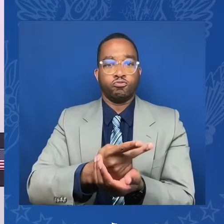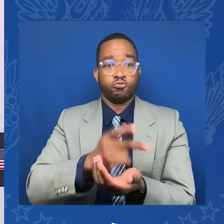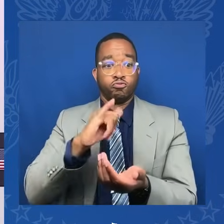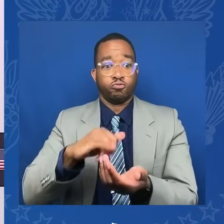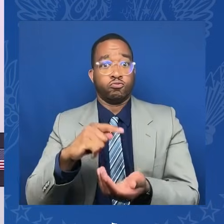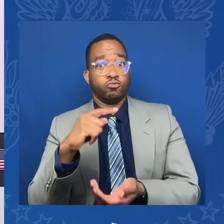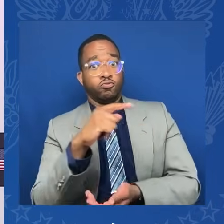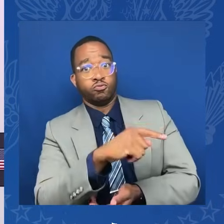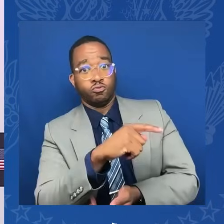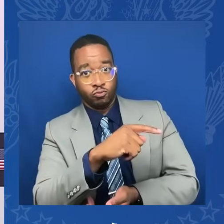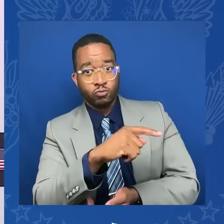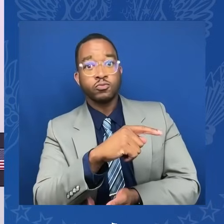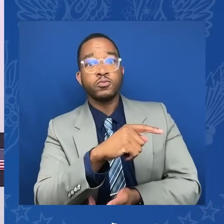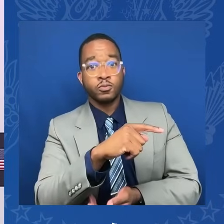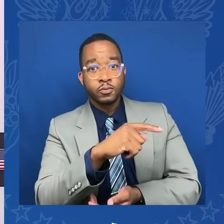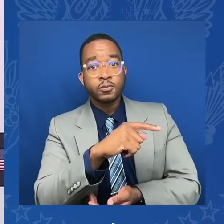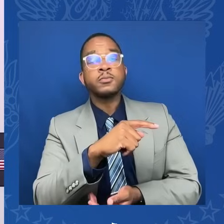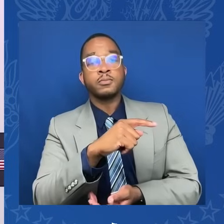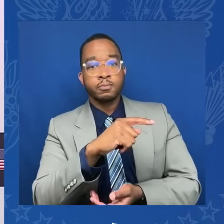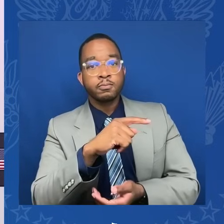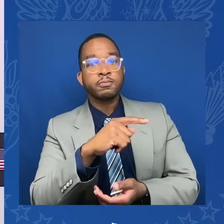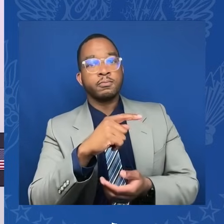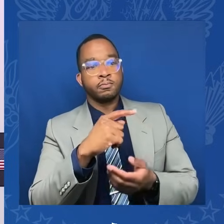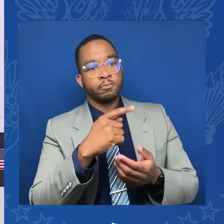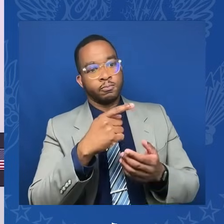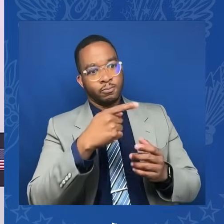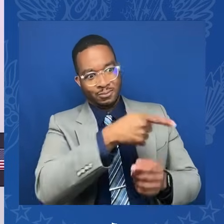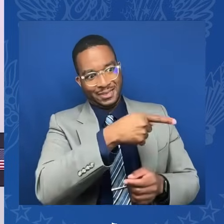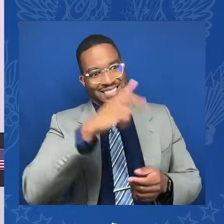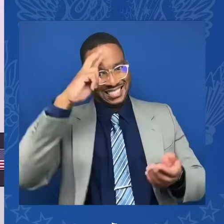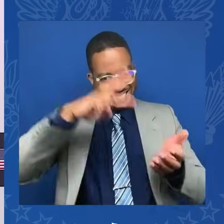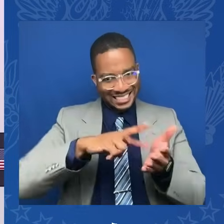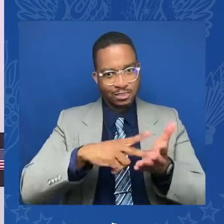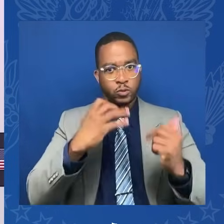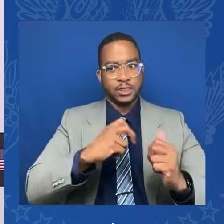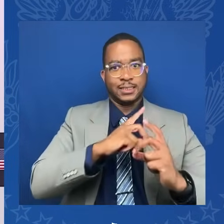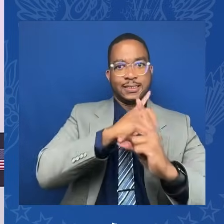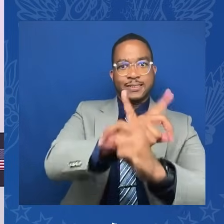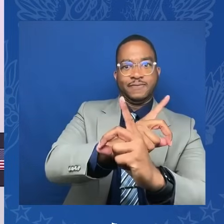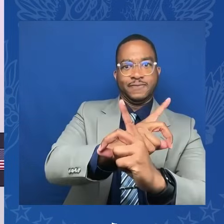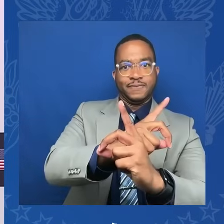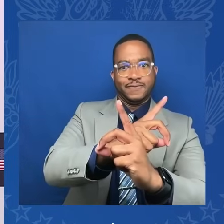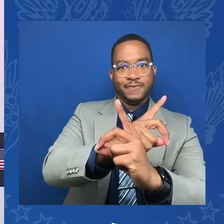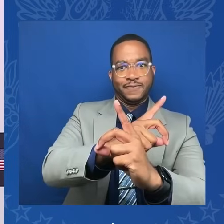We are, of course, making great efforts to arm, train, equip the Ukrainian army.